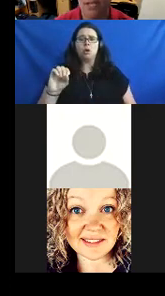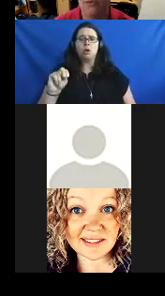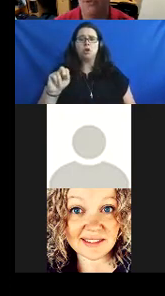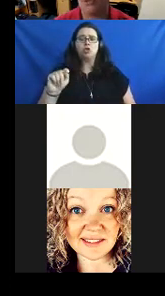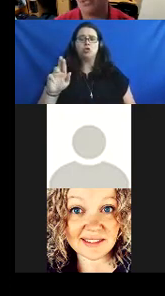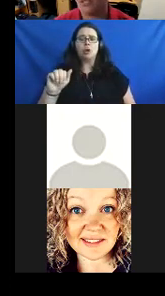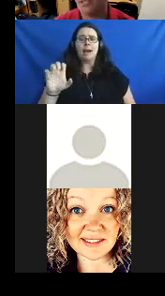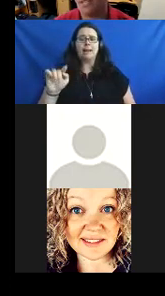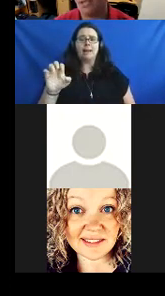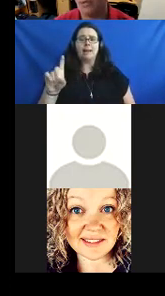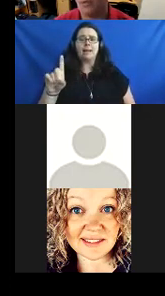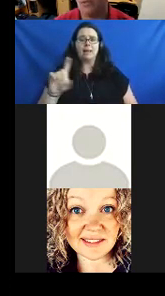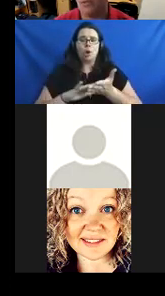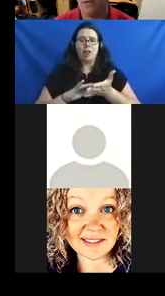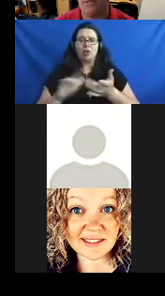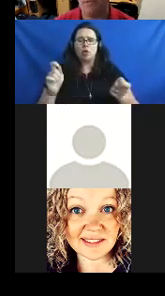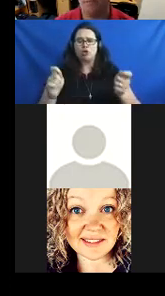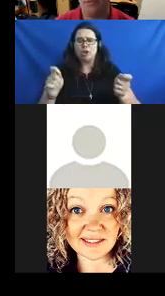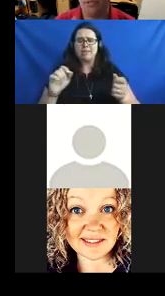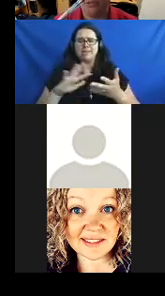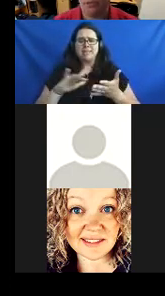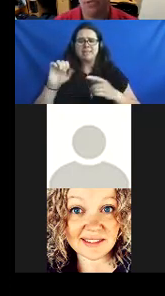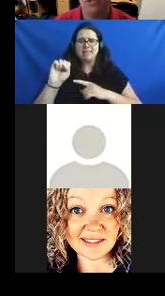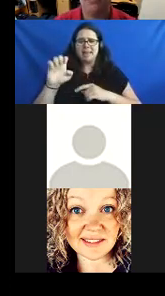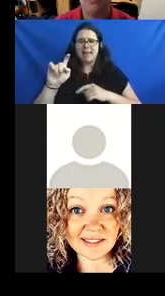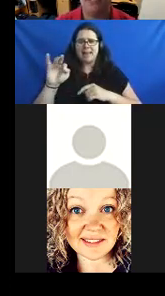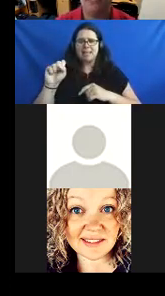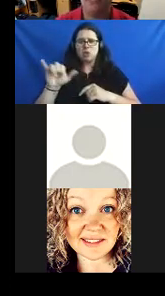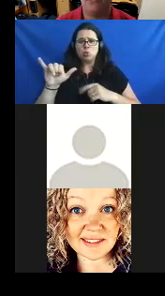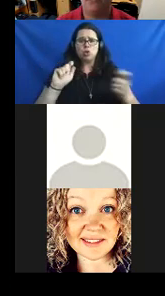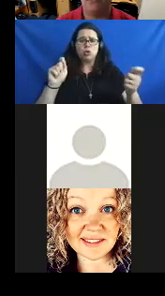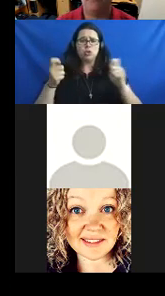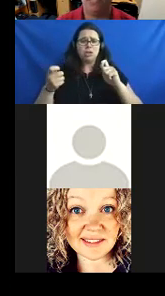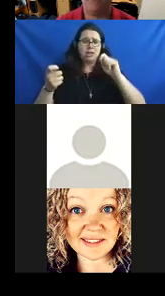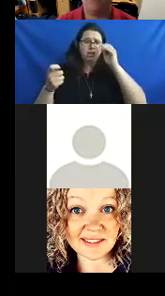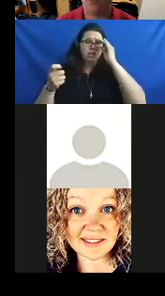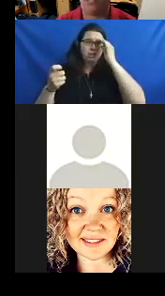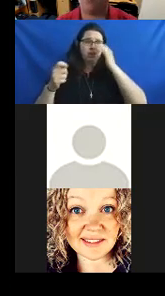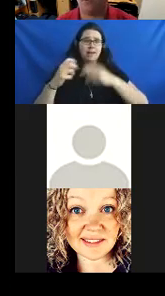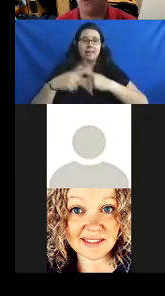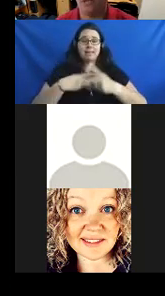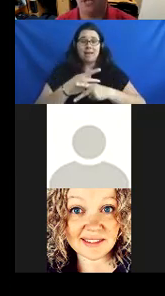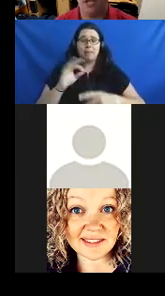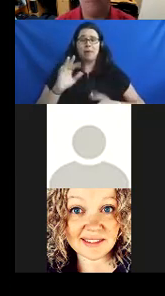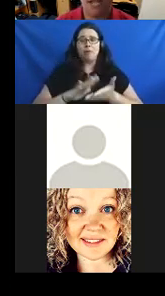YOU CAN ADJUST THE SETTINGS. YOU COULD CHANGE THE TYPE OF BRAILLE OUTPUT, BUT I HAVE